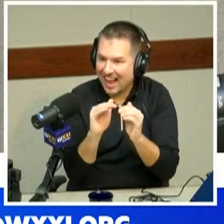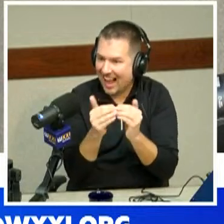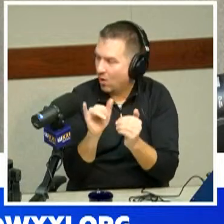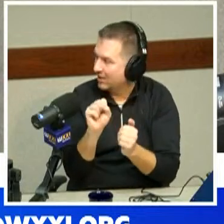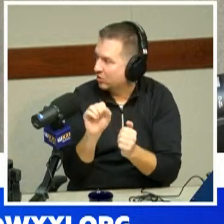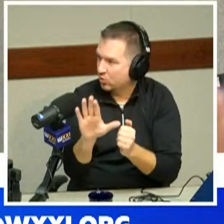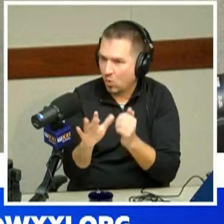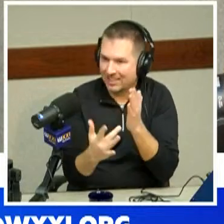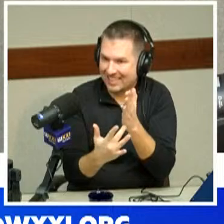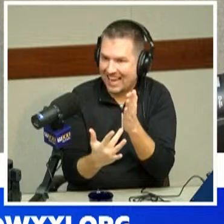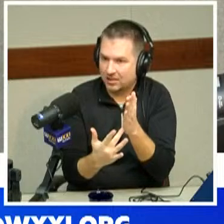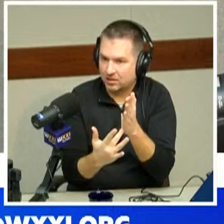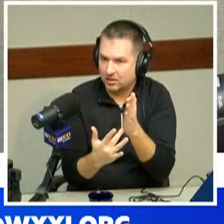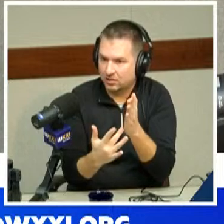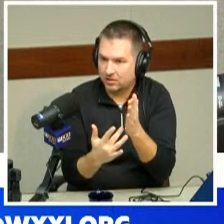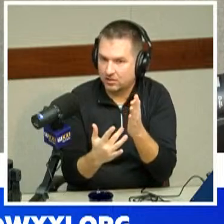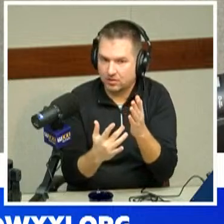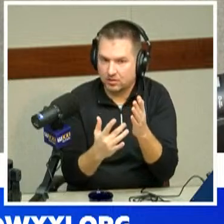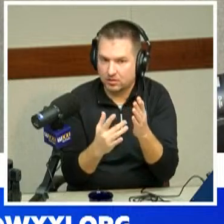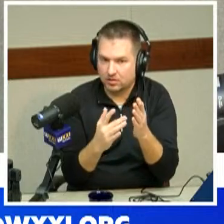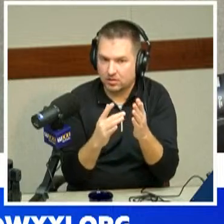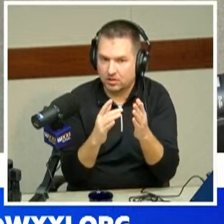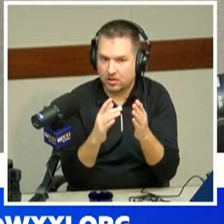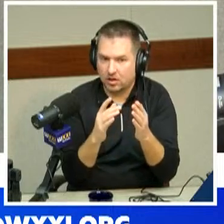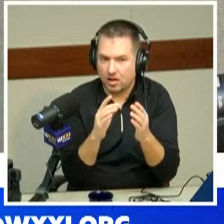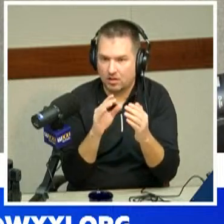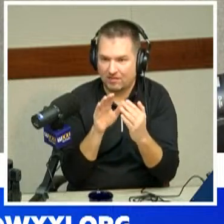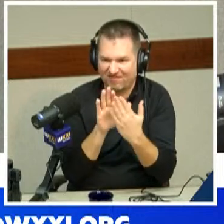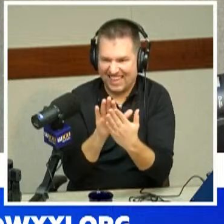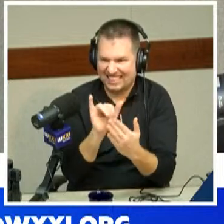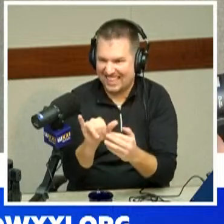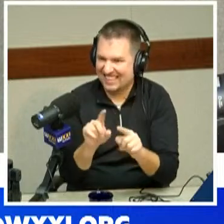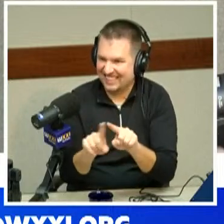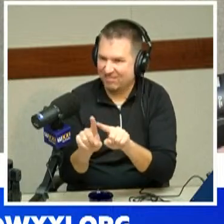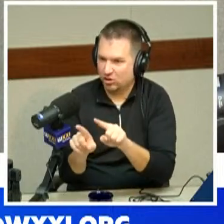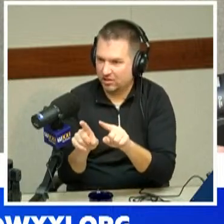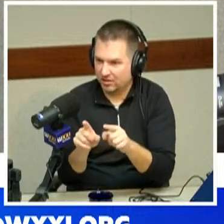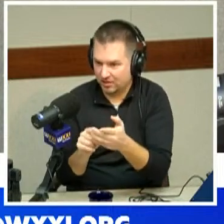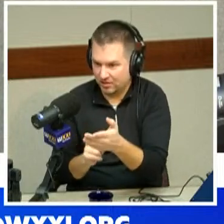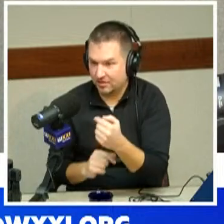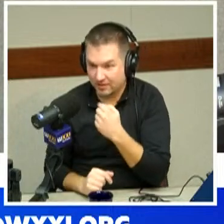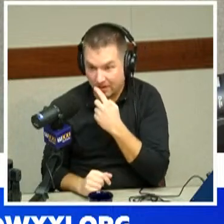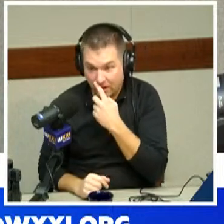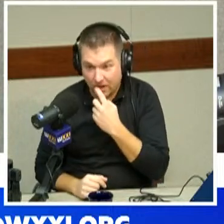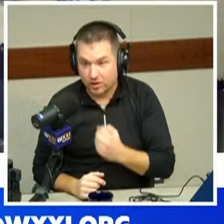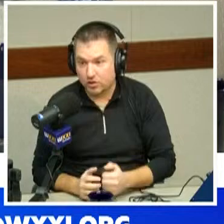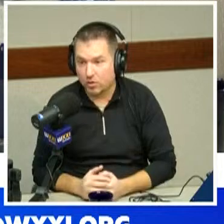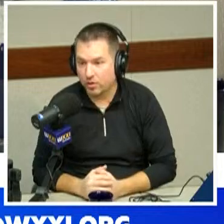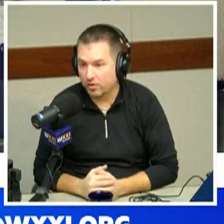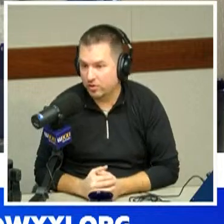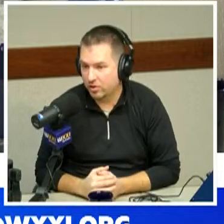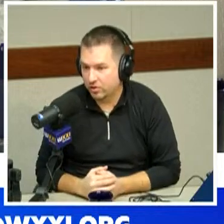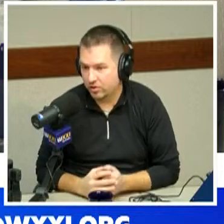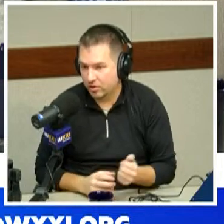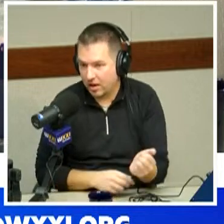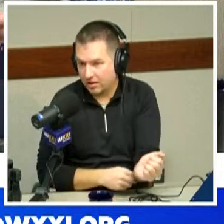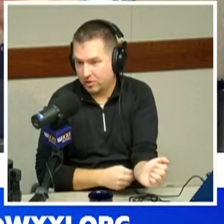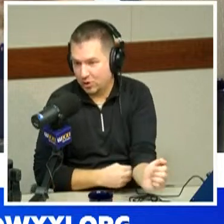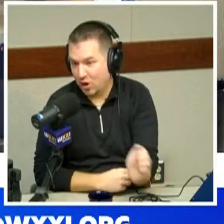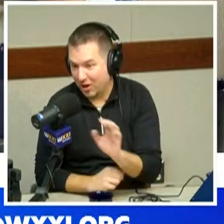technology um kind of combating those differences or including those differences so to uh to start I